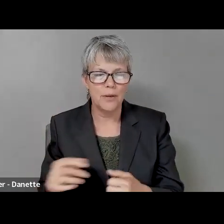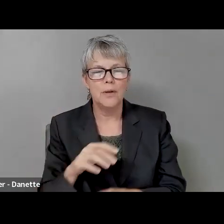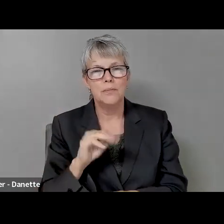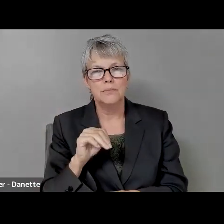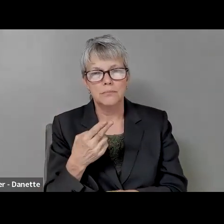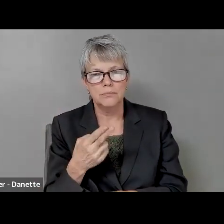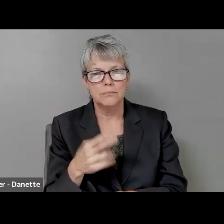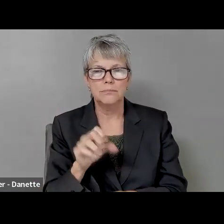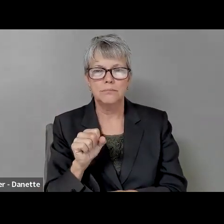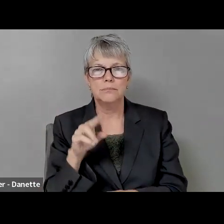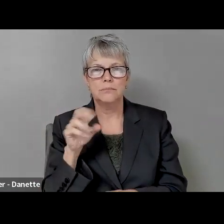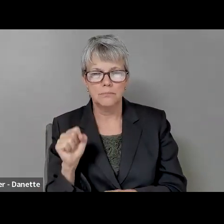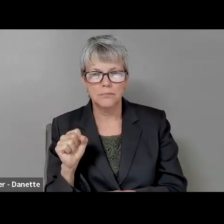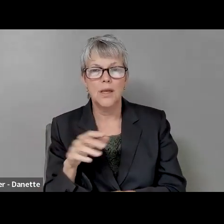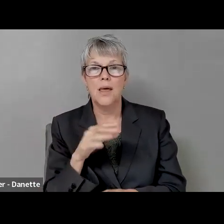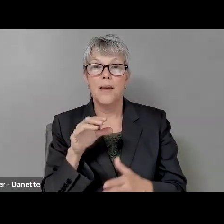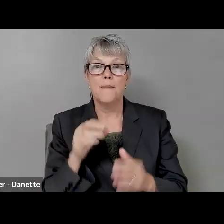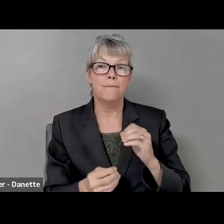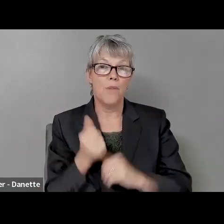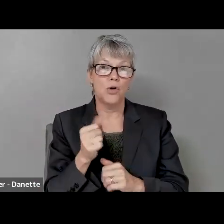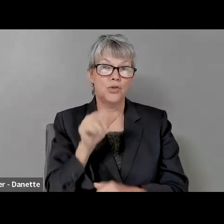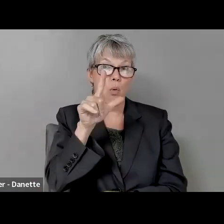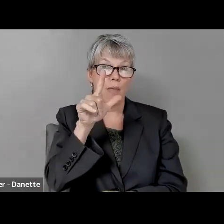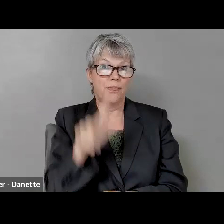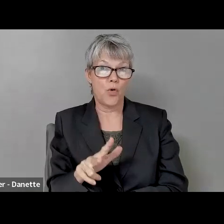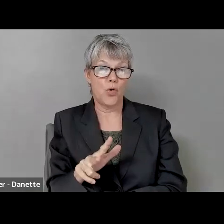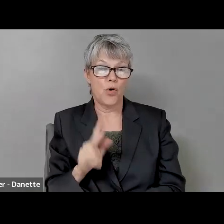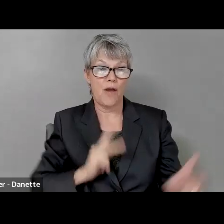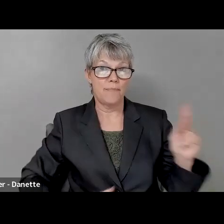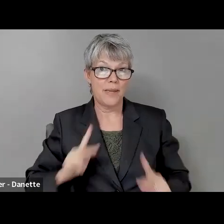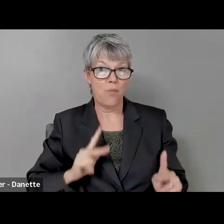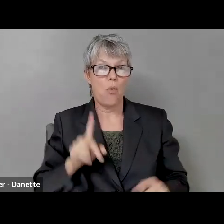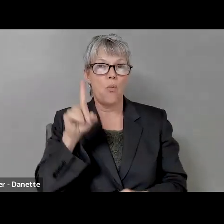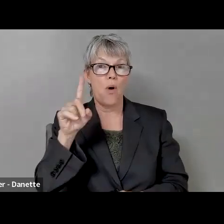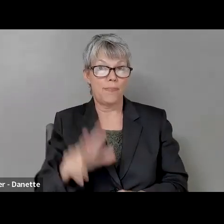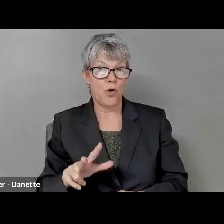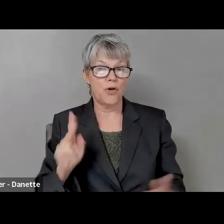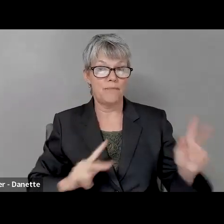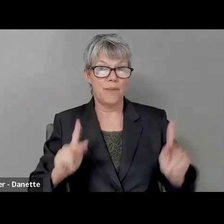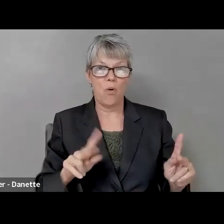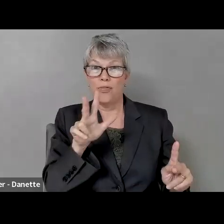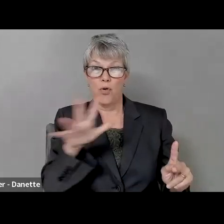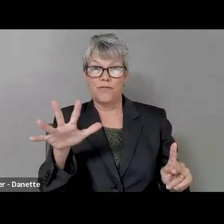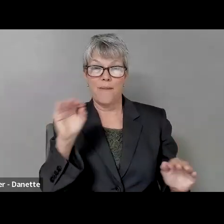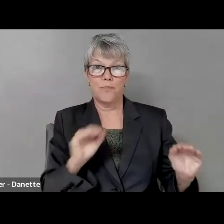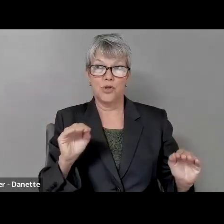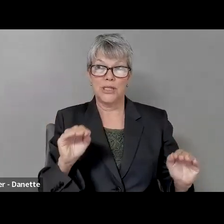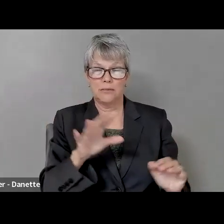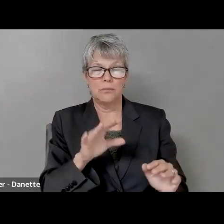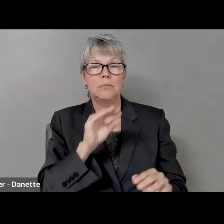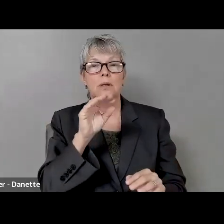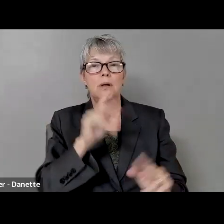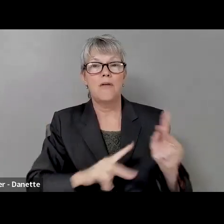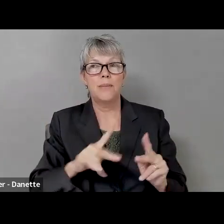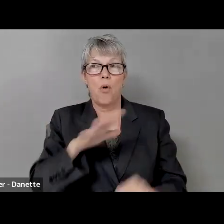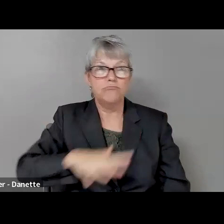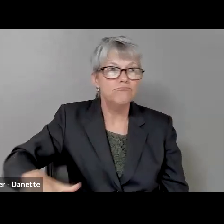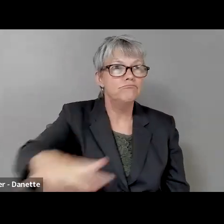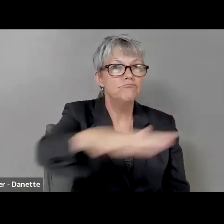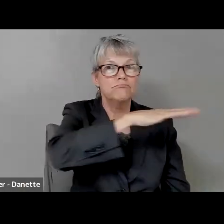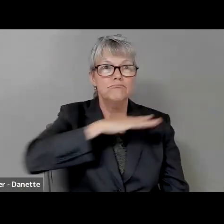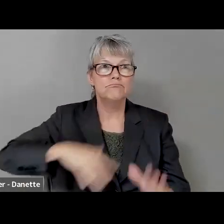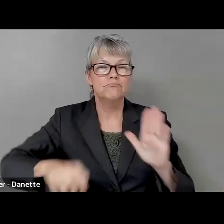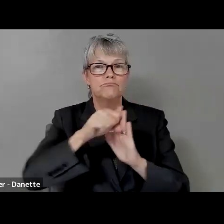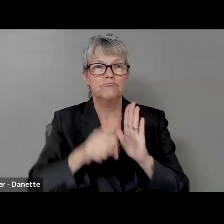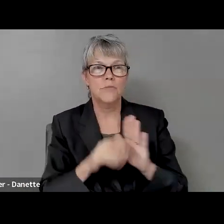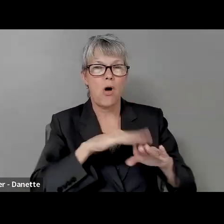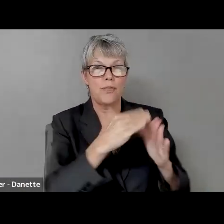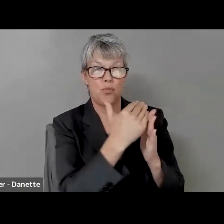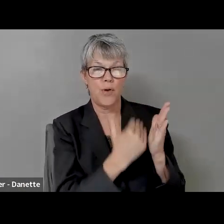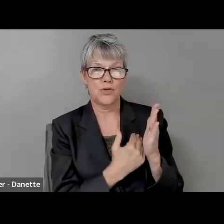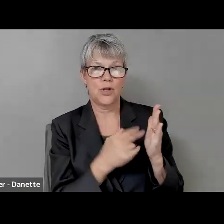Kelly Crosbie (she/her): right now about a third of people statewide, a third of people statewide thirty five percent of people statewide who are on the registry of unnecessary services, I mean sixty, five percent or not.